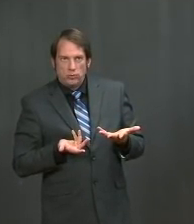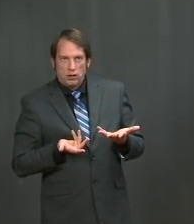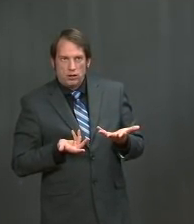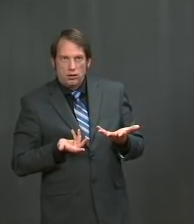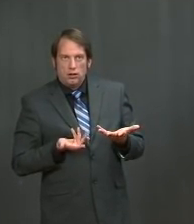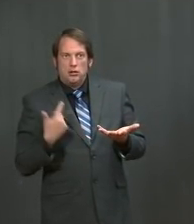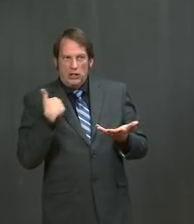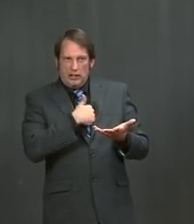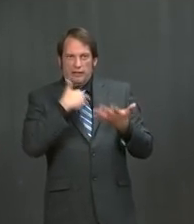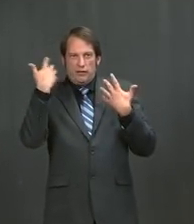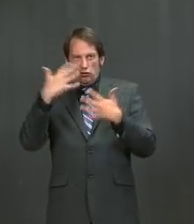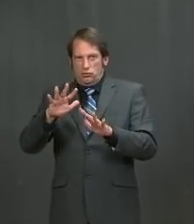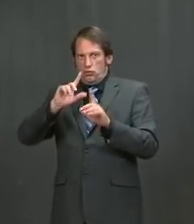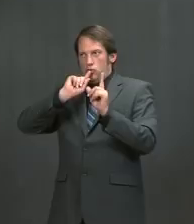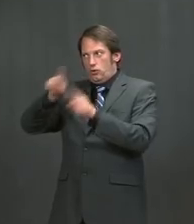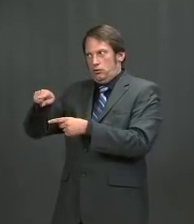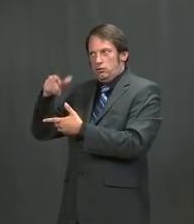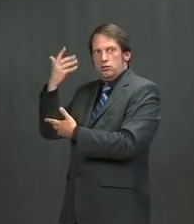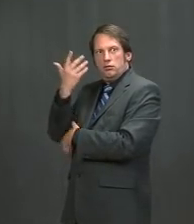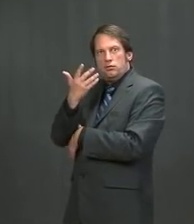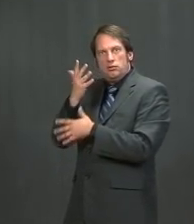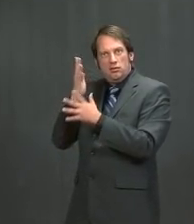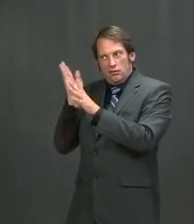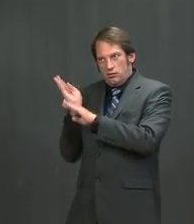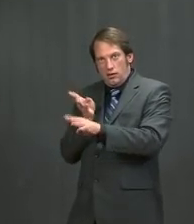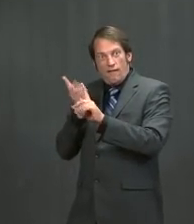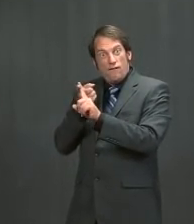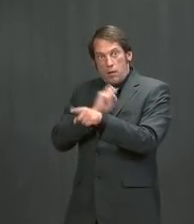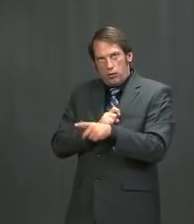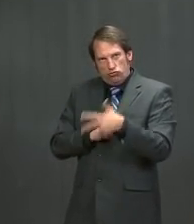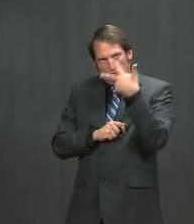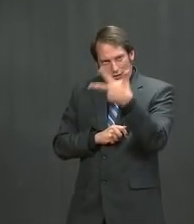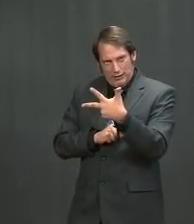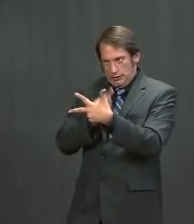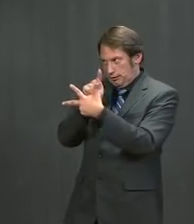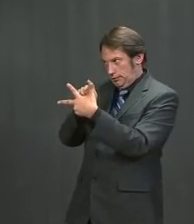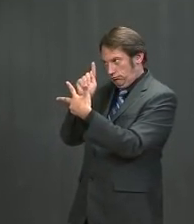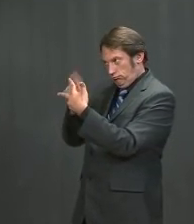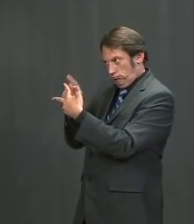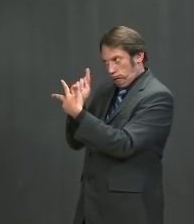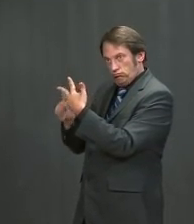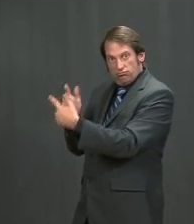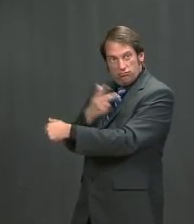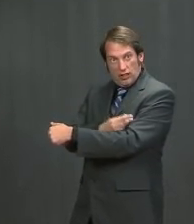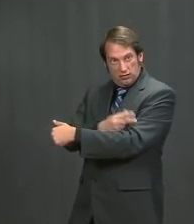that have been approved by the FDA. That's what we're focused on distributing to the American public.